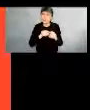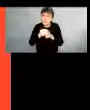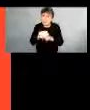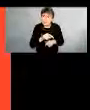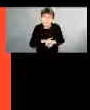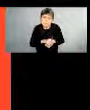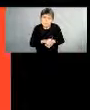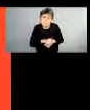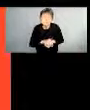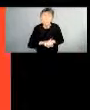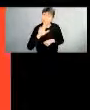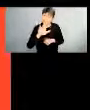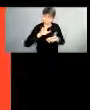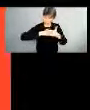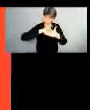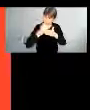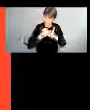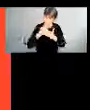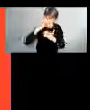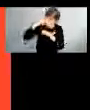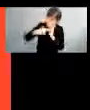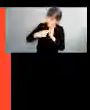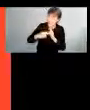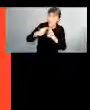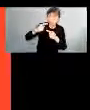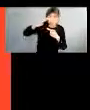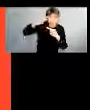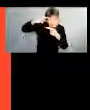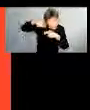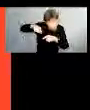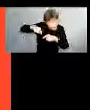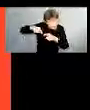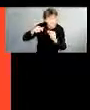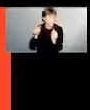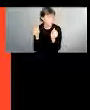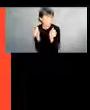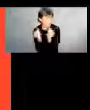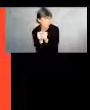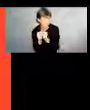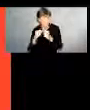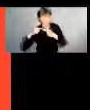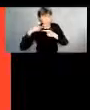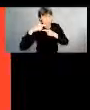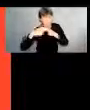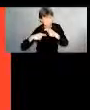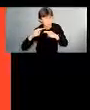about, with or for a specific community, it will be important to speak to your relationships